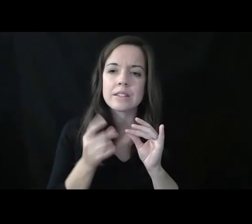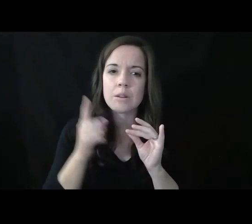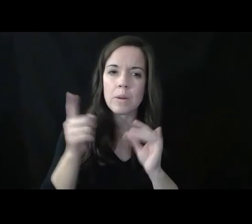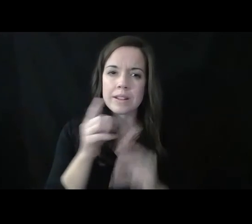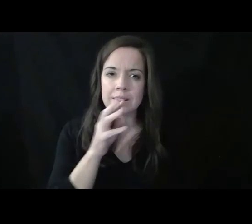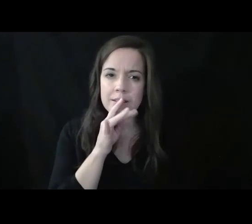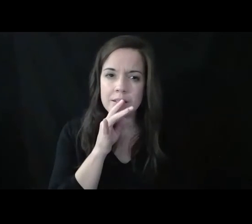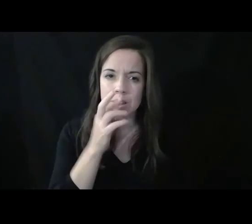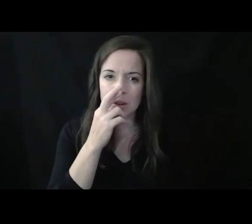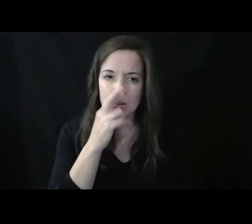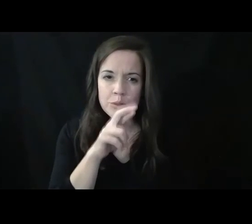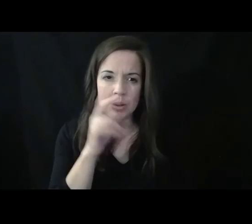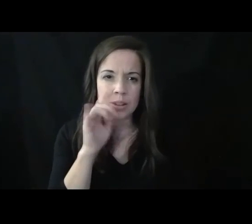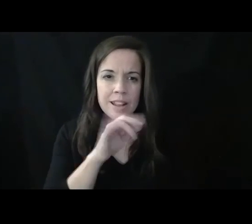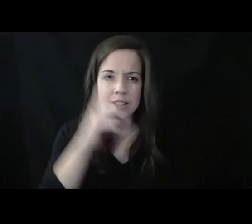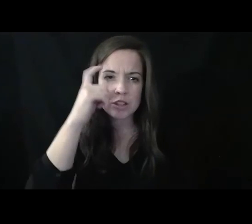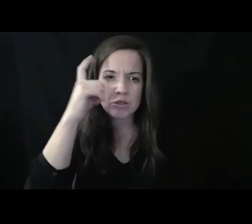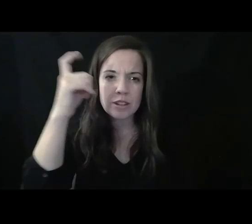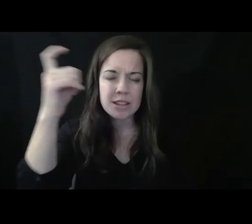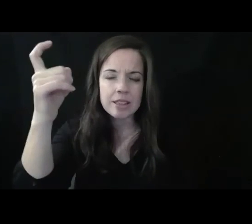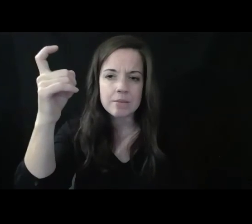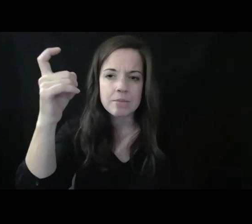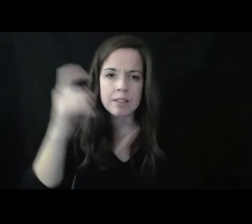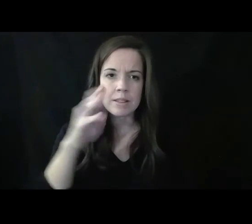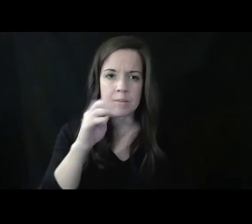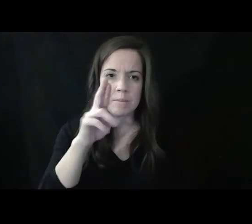as a dream, bare flame of a man with wings and demands